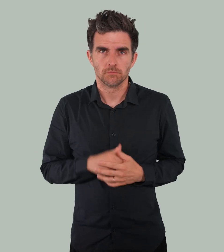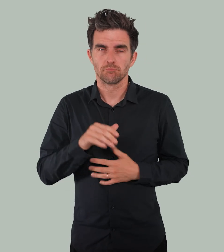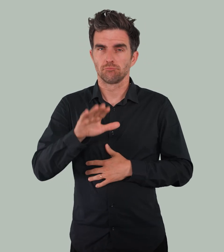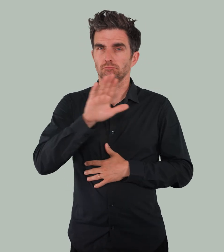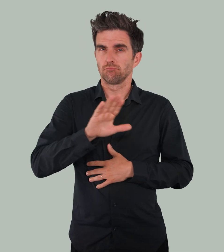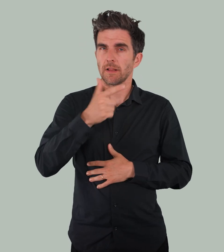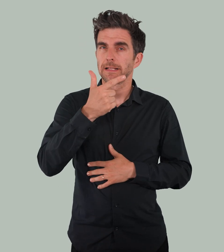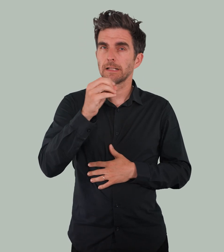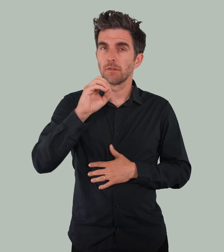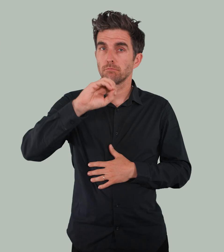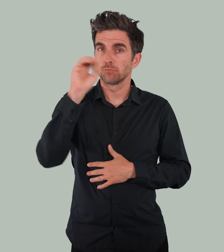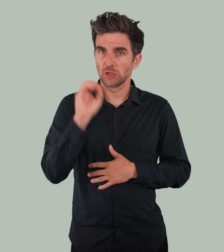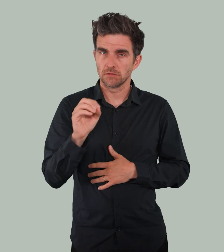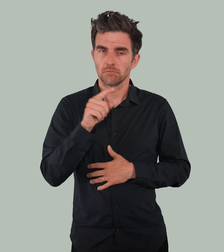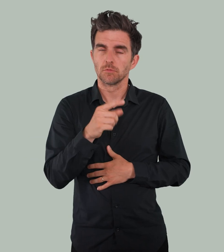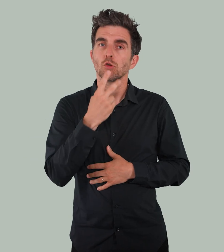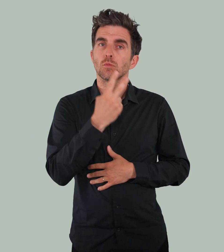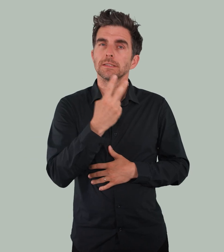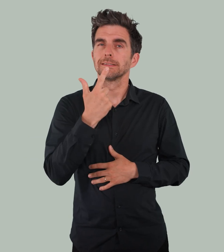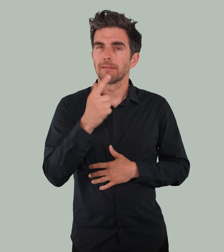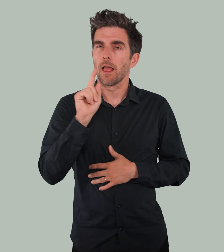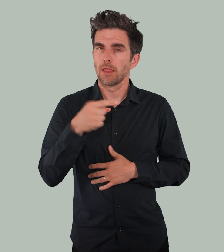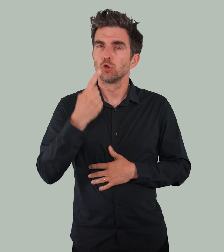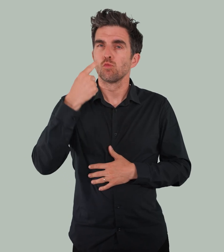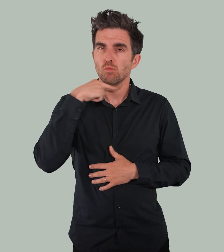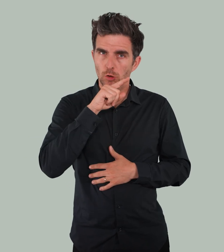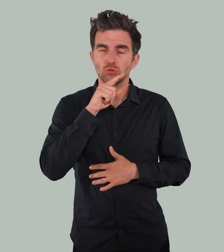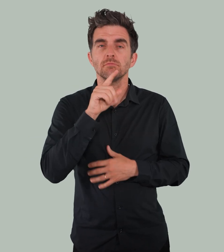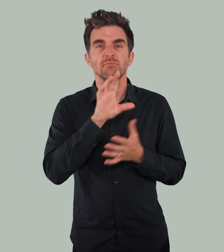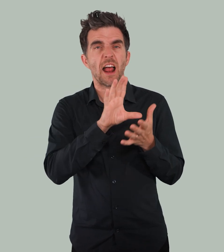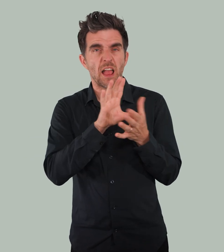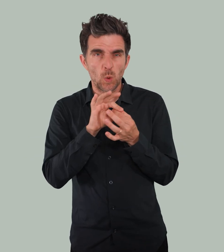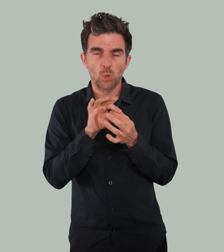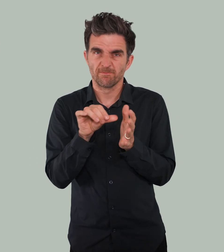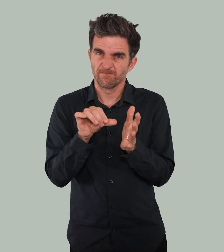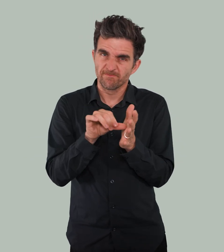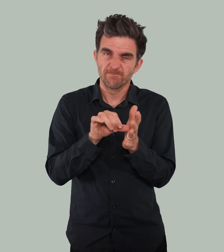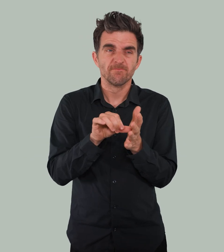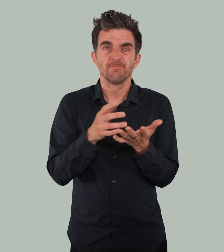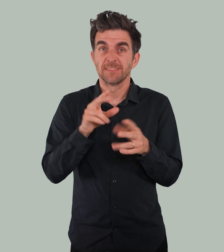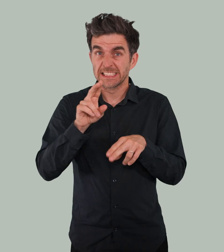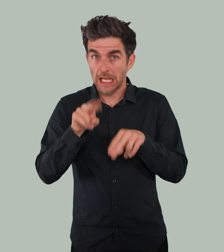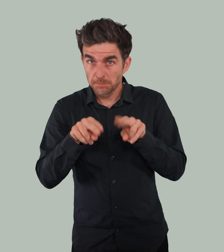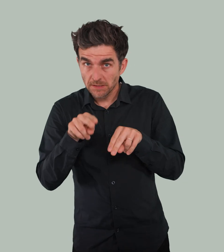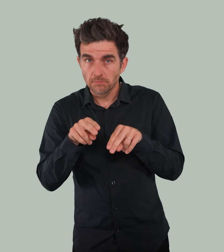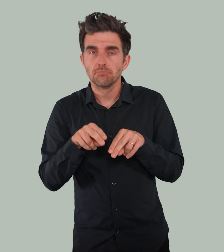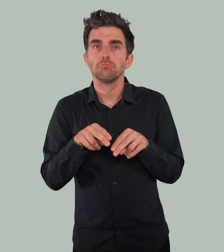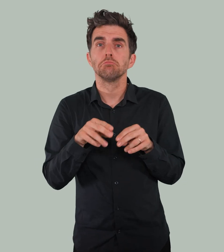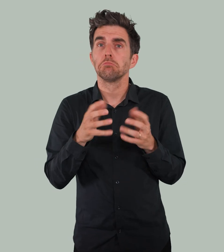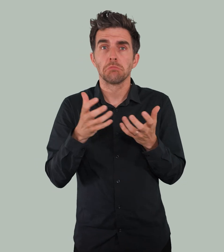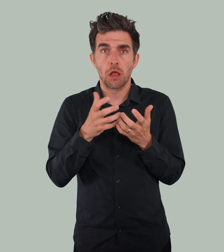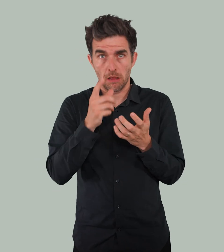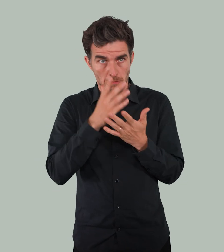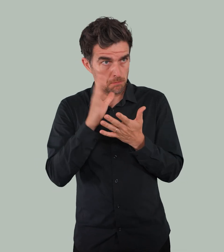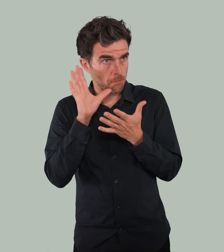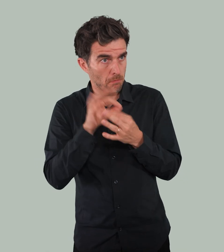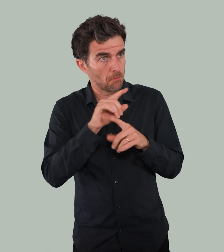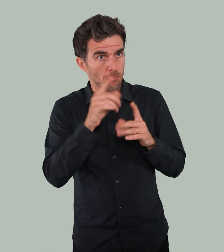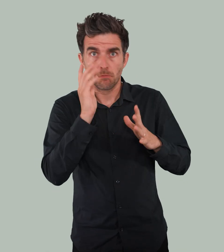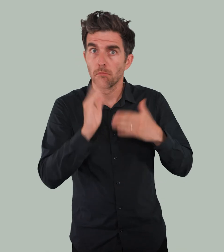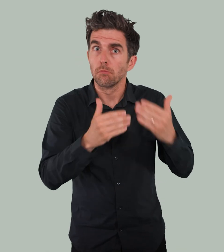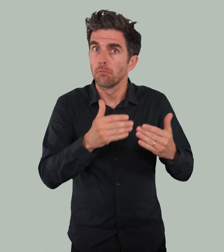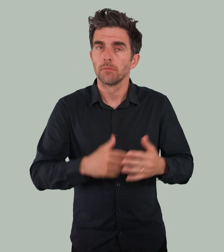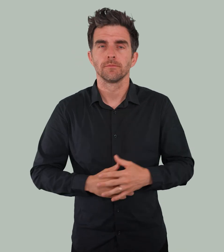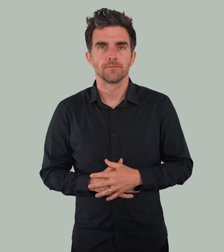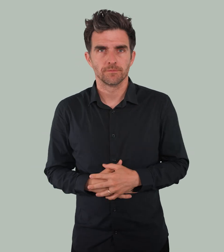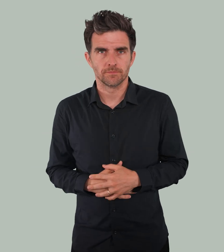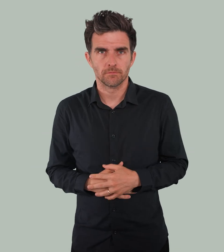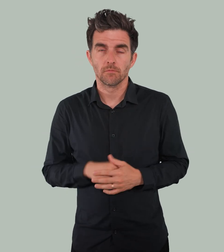Around 70% (27,100) refer to issues relating to assessment and how it is applied in practice.